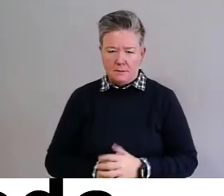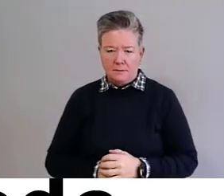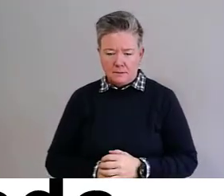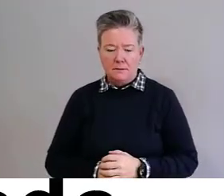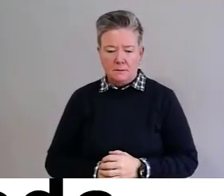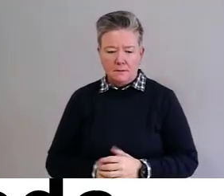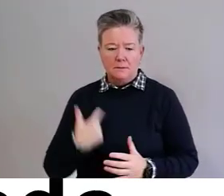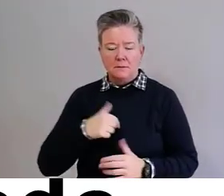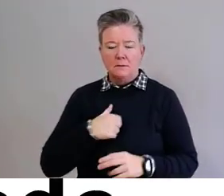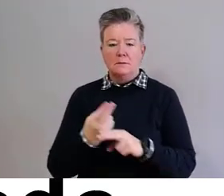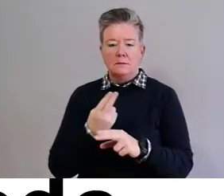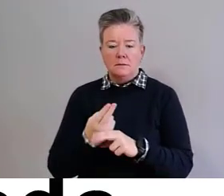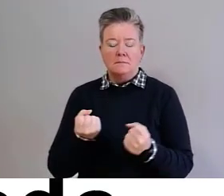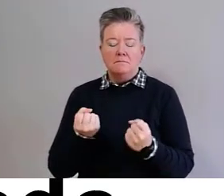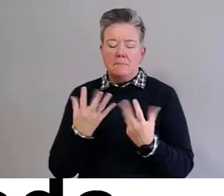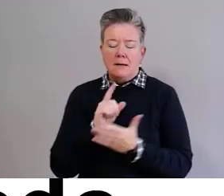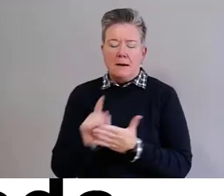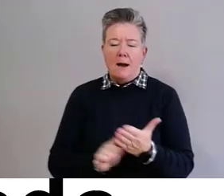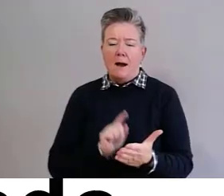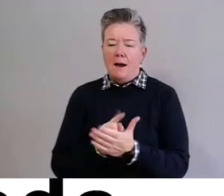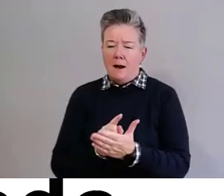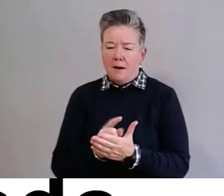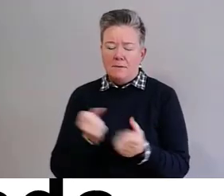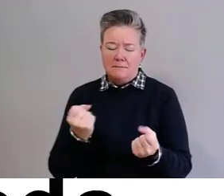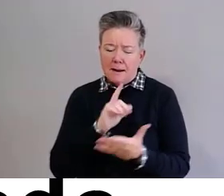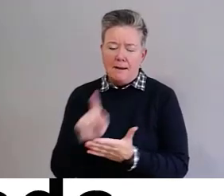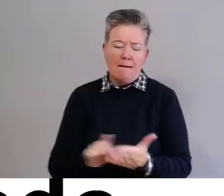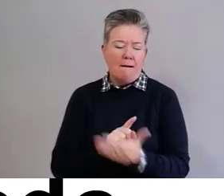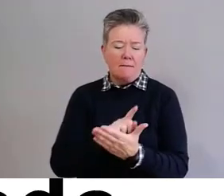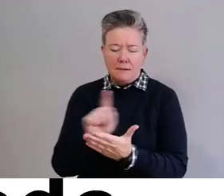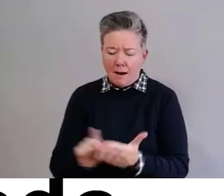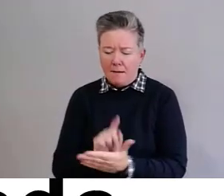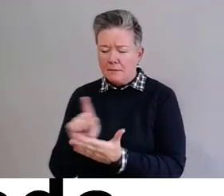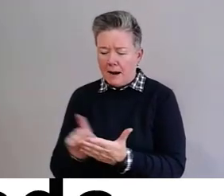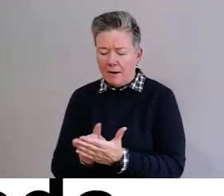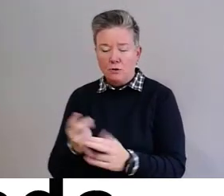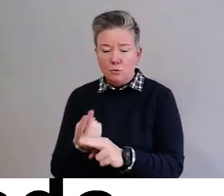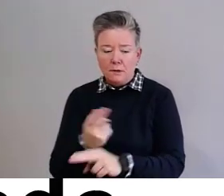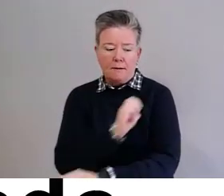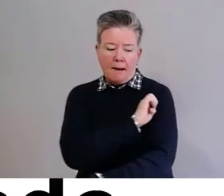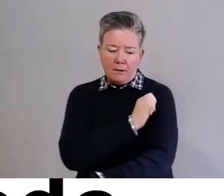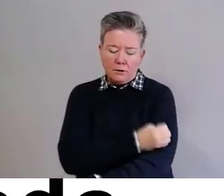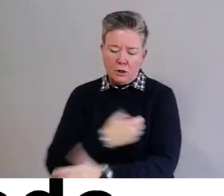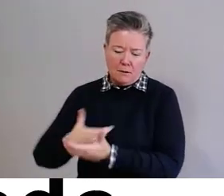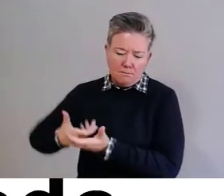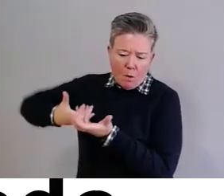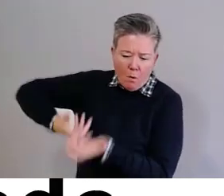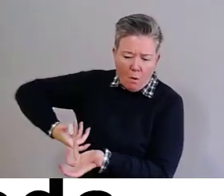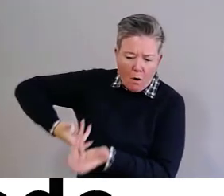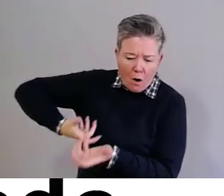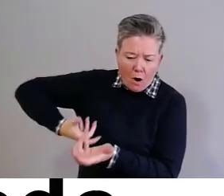We spend hours and hours pouring energy into drafting reports that describe